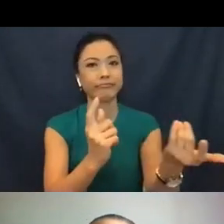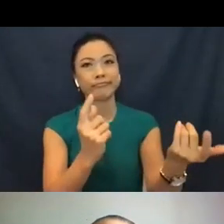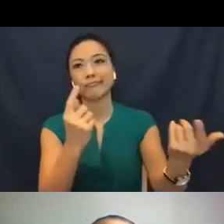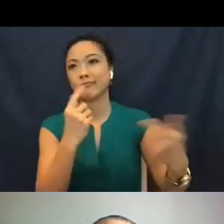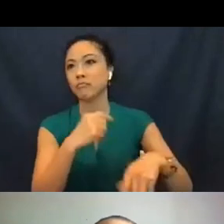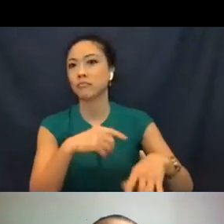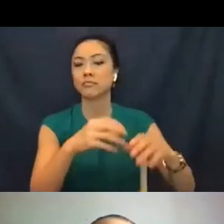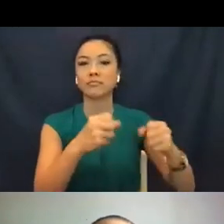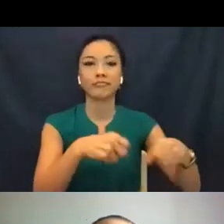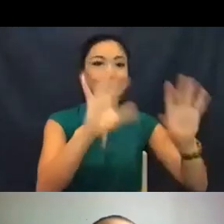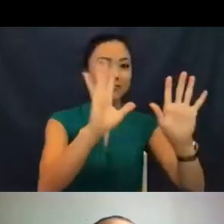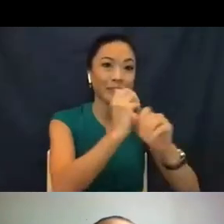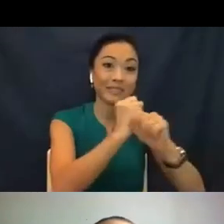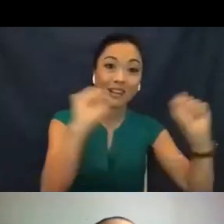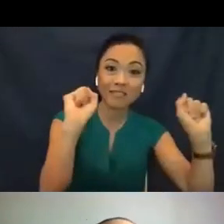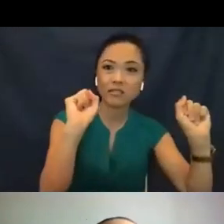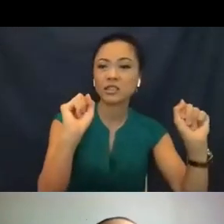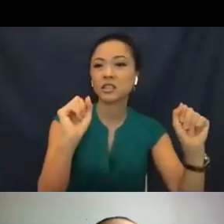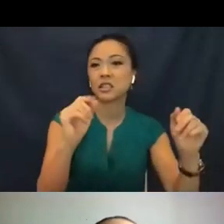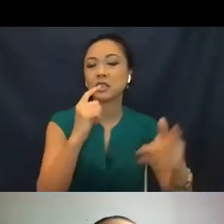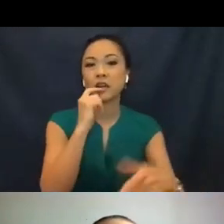there is other ways to approach it are things we're investigating.